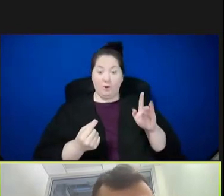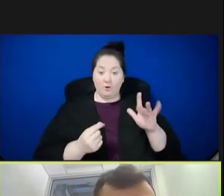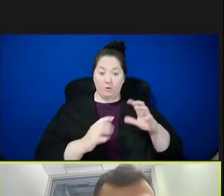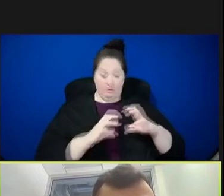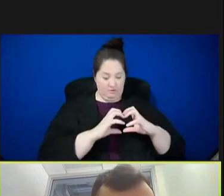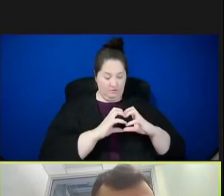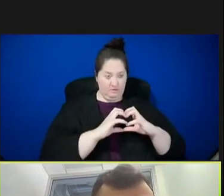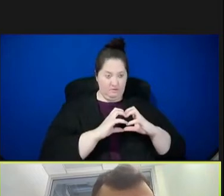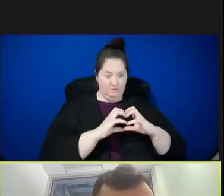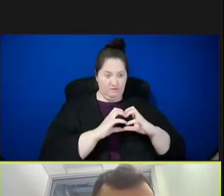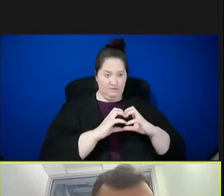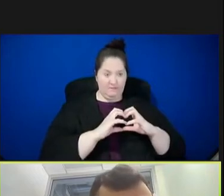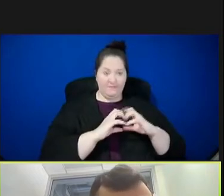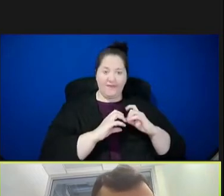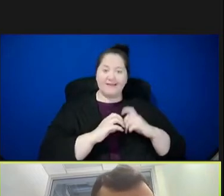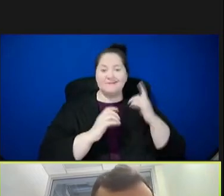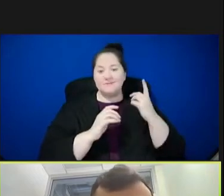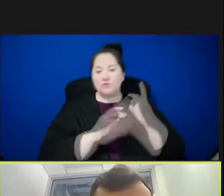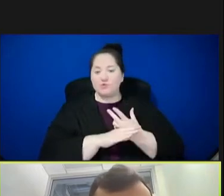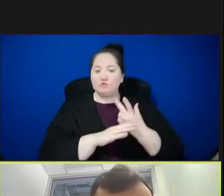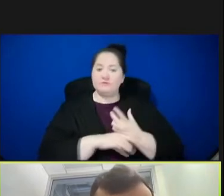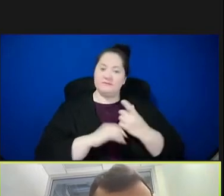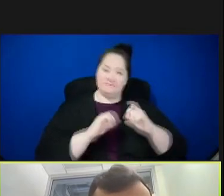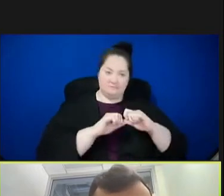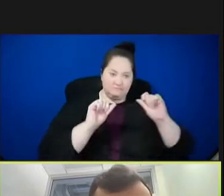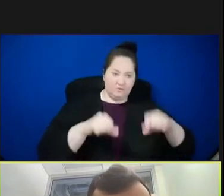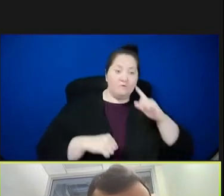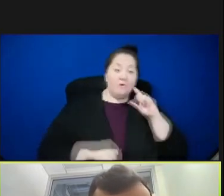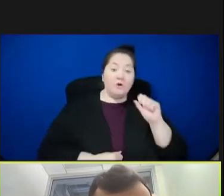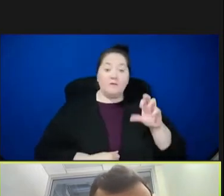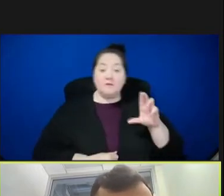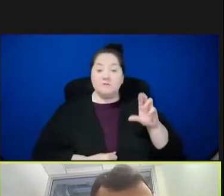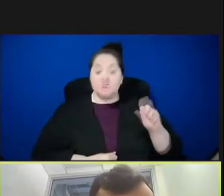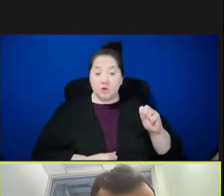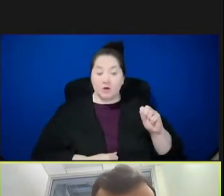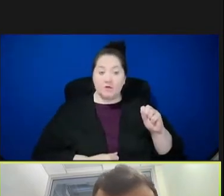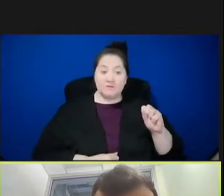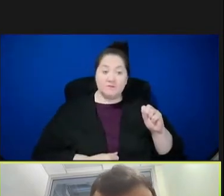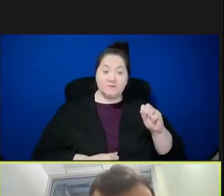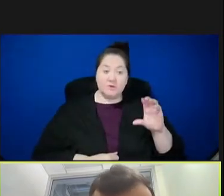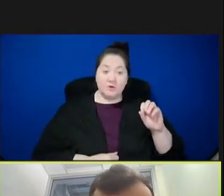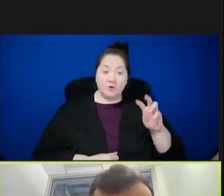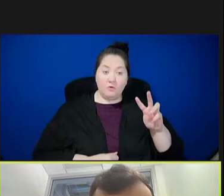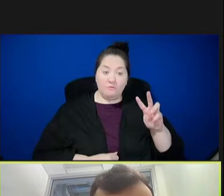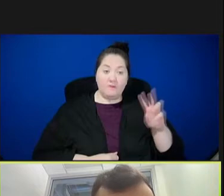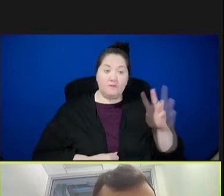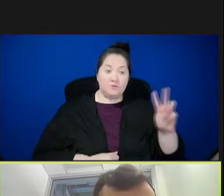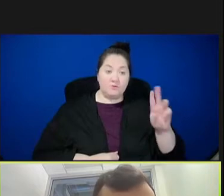a scaffold to display the SARS-CoV-2 RBD, which you can see on the left, and was genetically